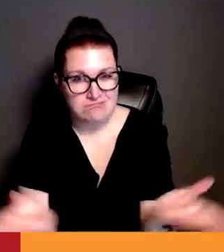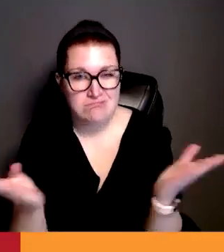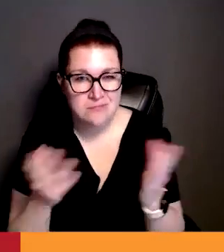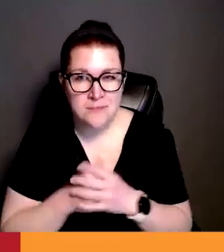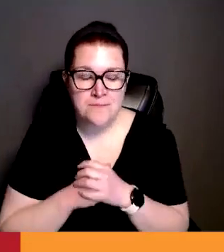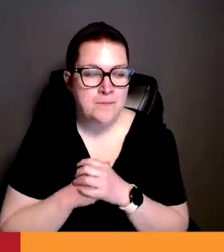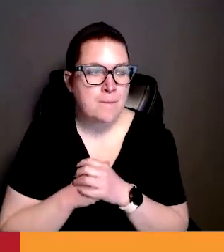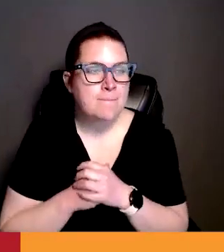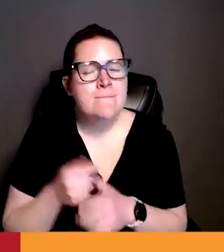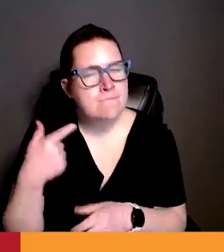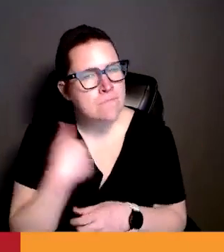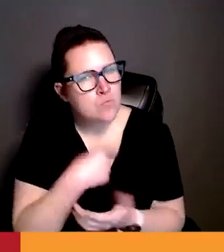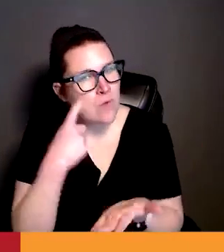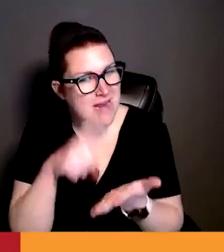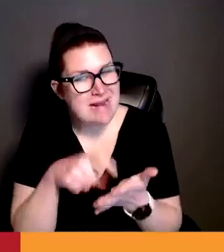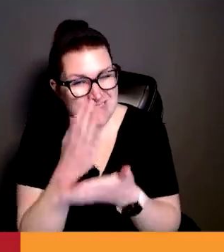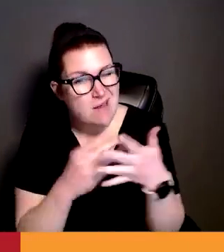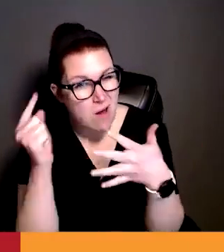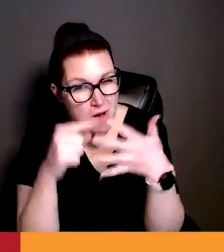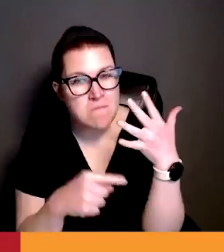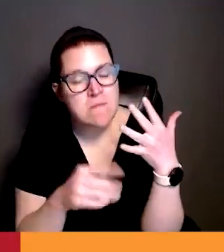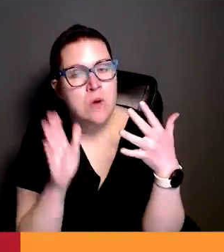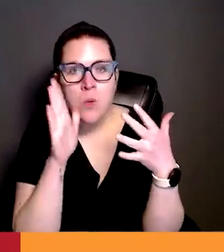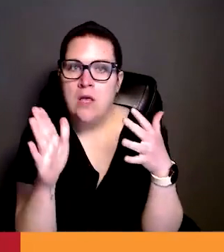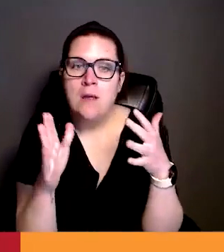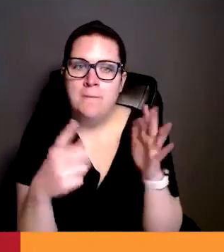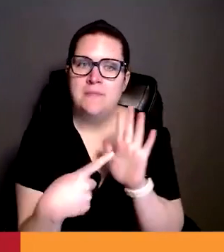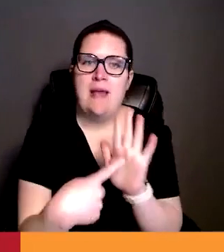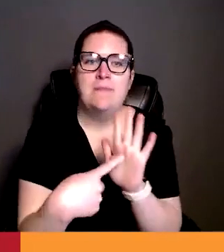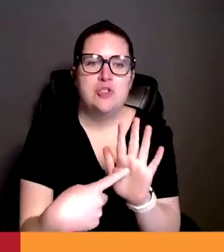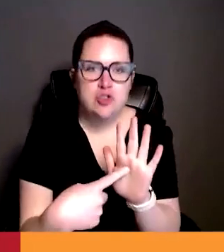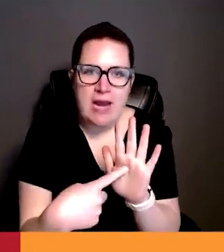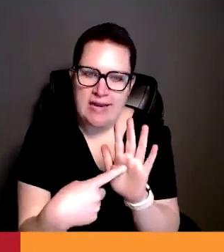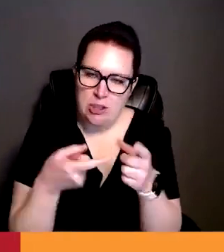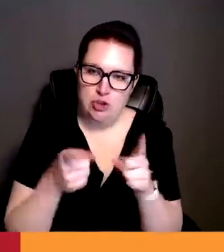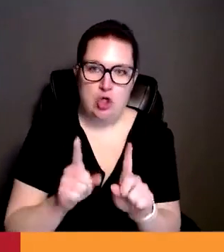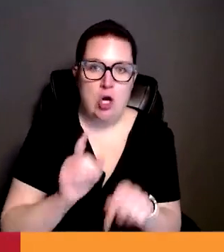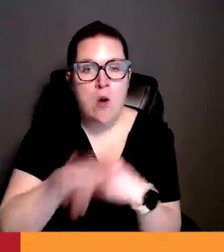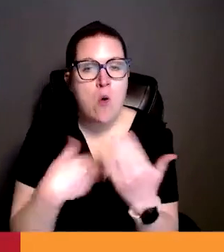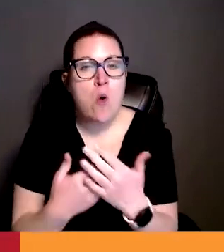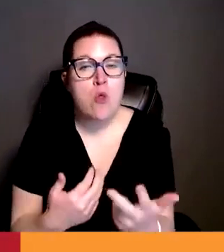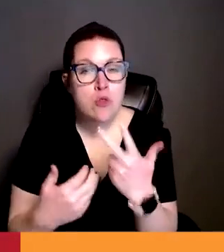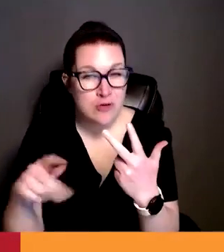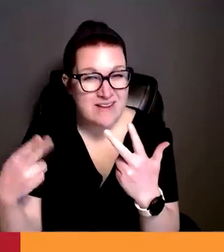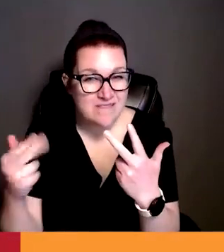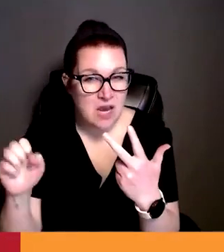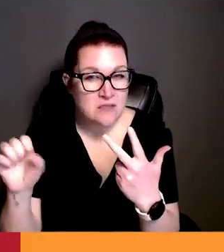We recognize that some of these things are going to be demonstrated over all three phases of the challenge,